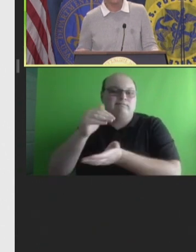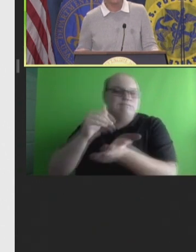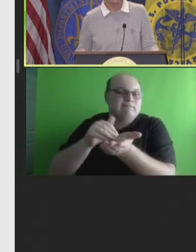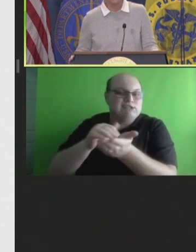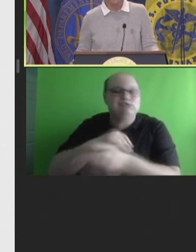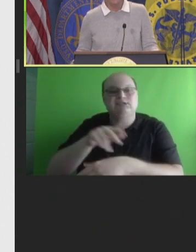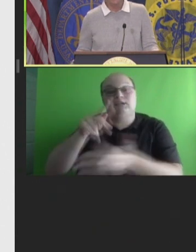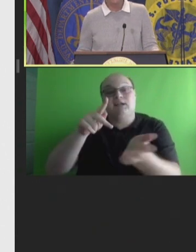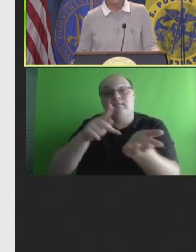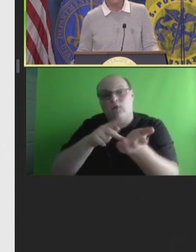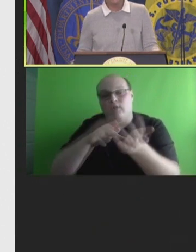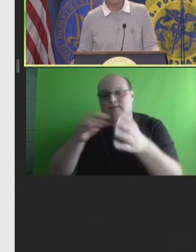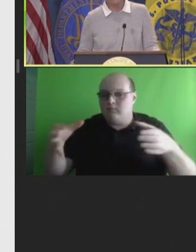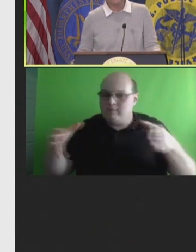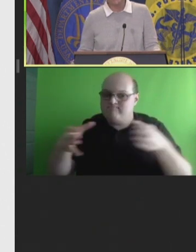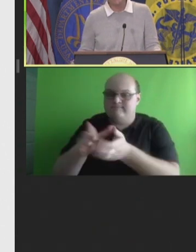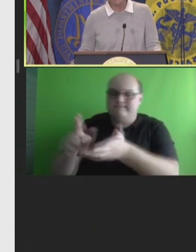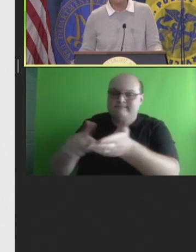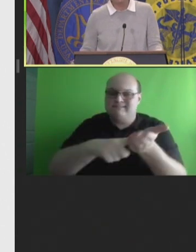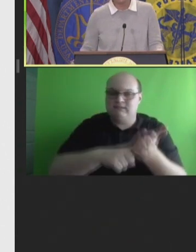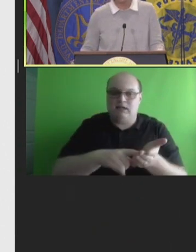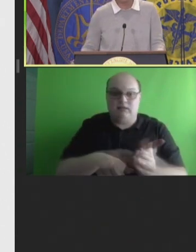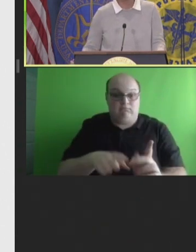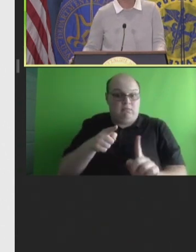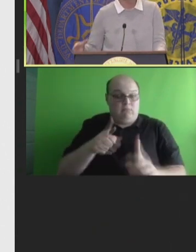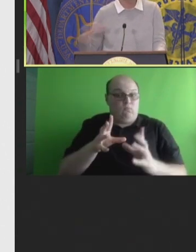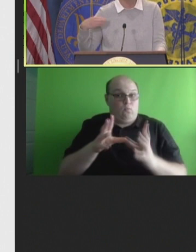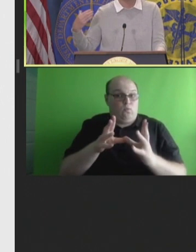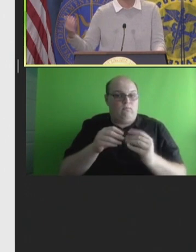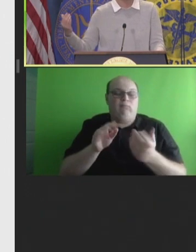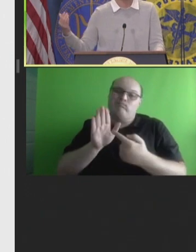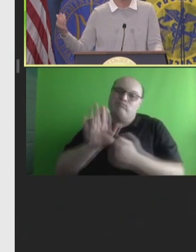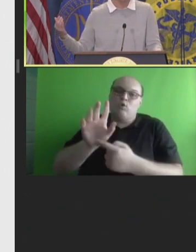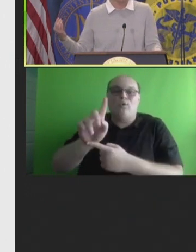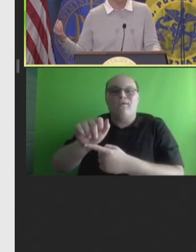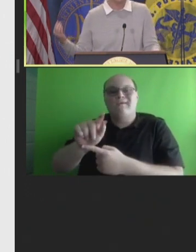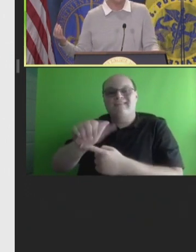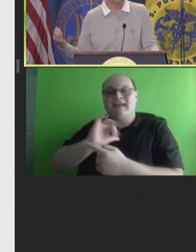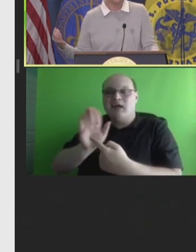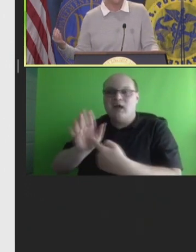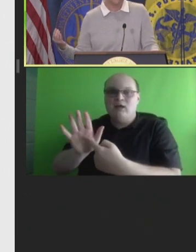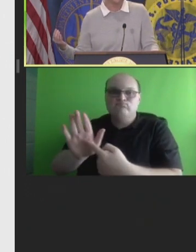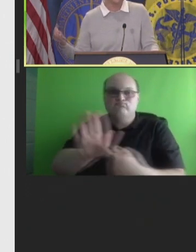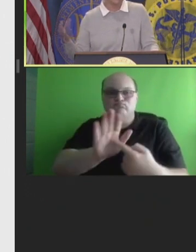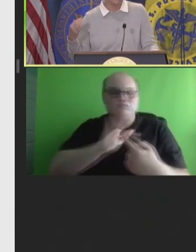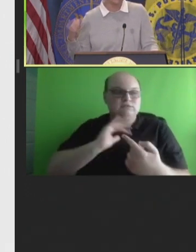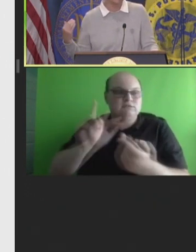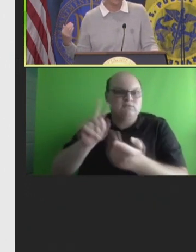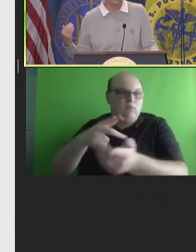And the concept was to have -- and we showed them data about where their vaccine deserts were